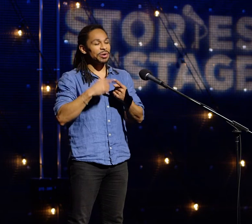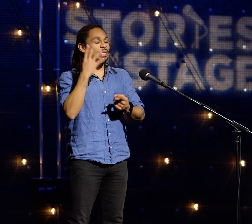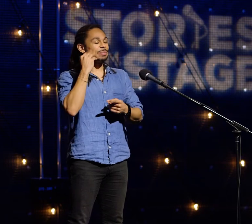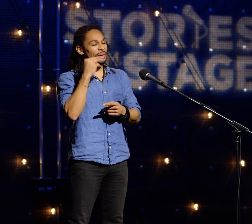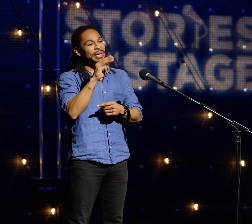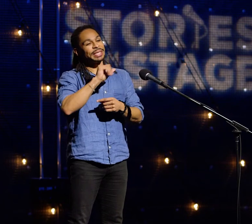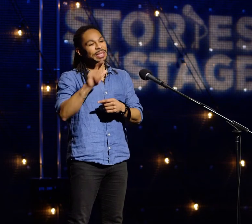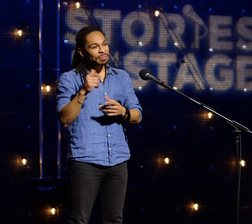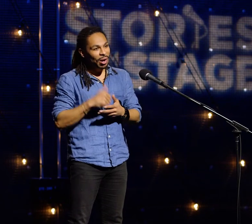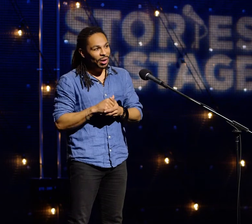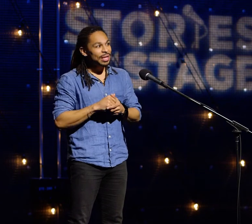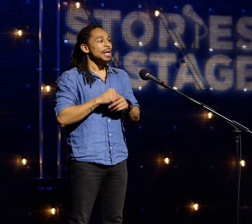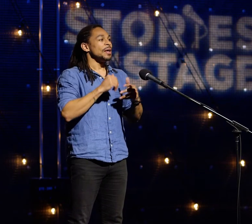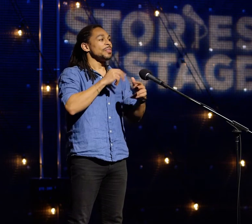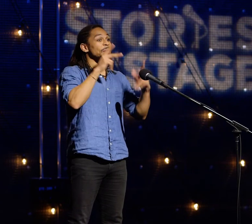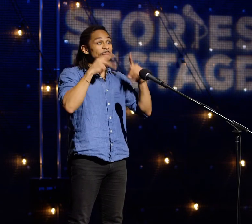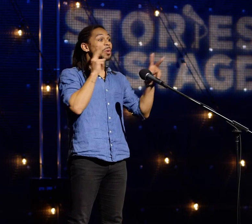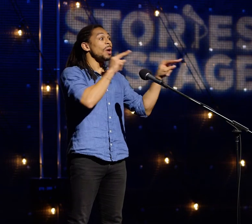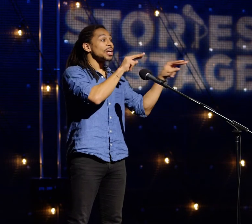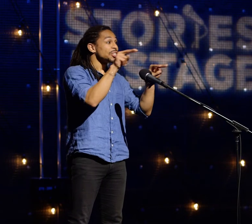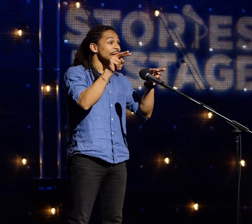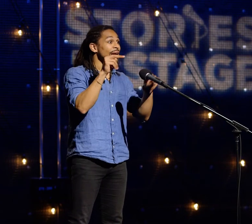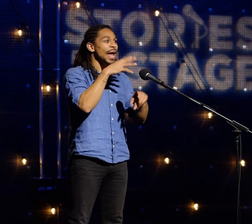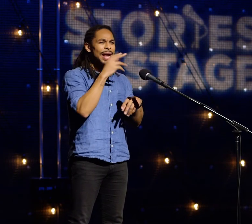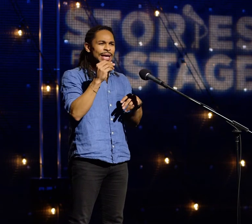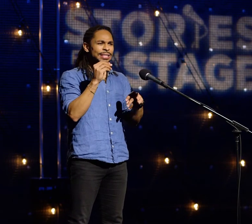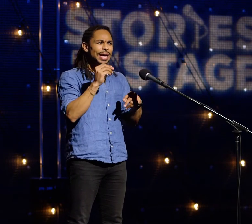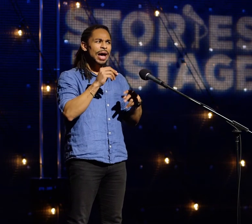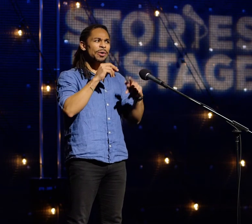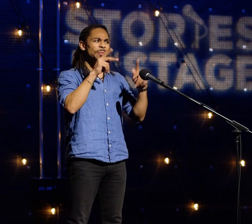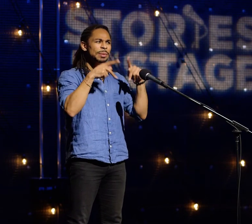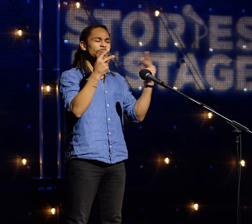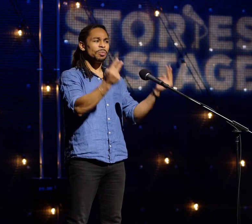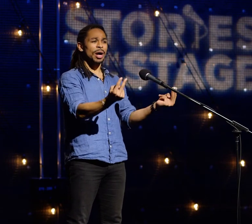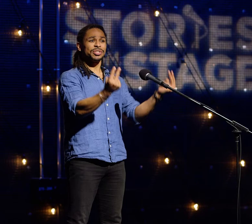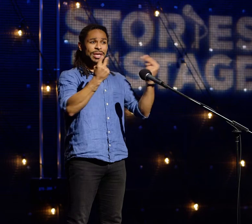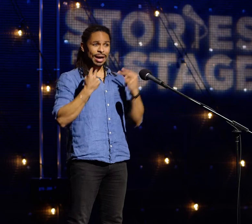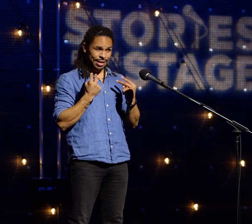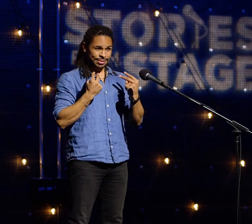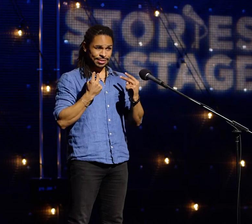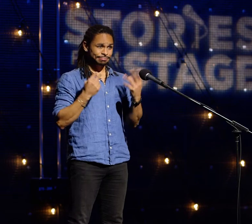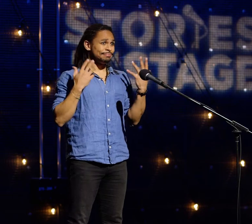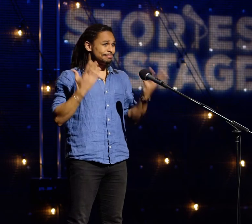our experience at the mall, the people-watching, and how the people watched us,